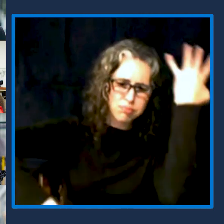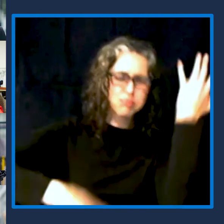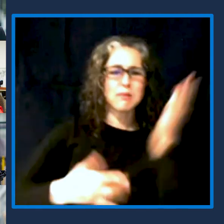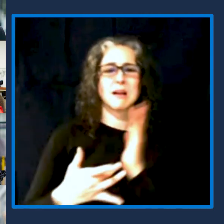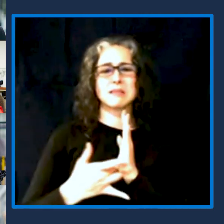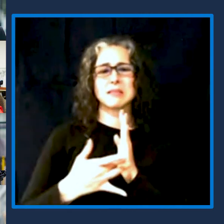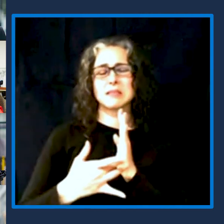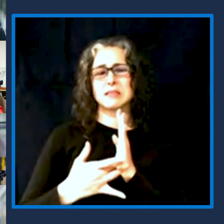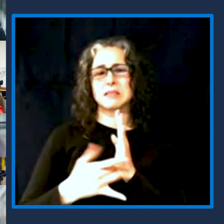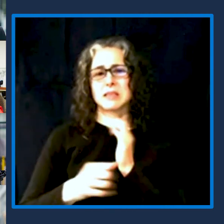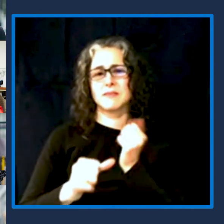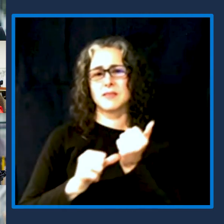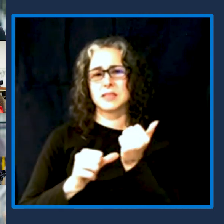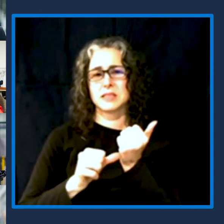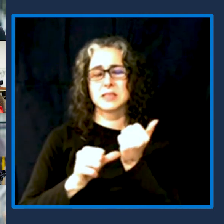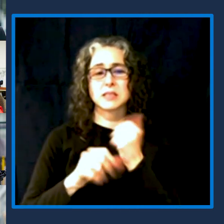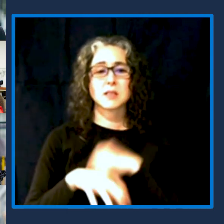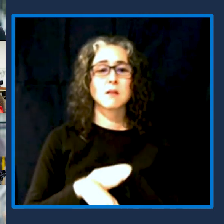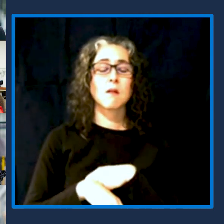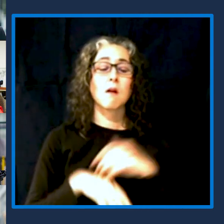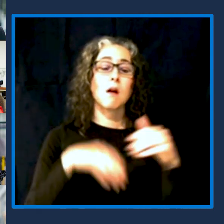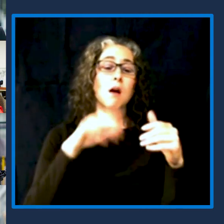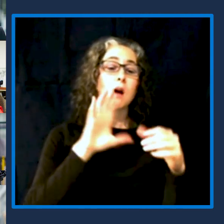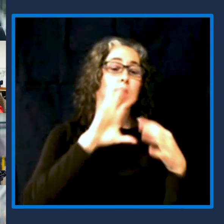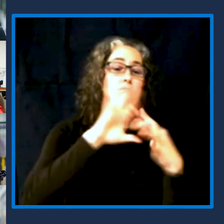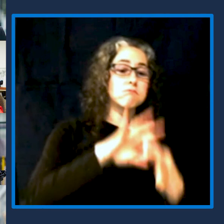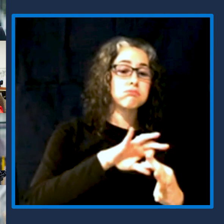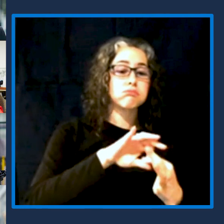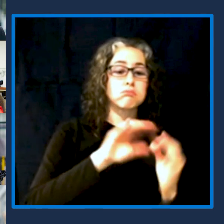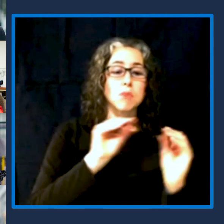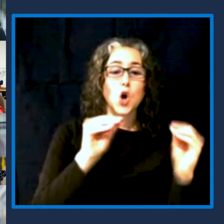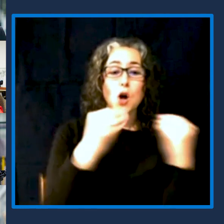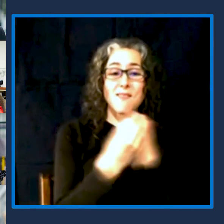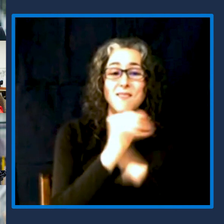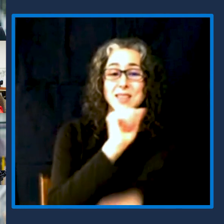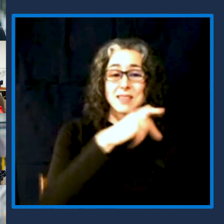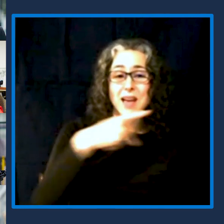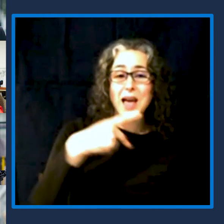assistive technology built into office apps that we talked about as well as built into windows